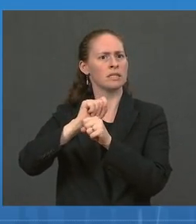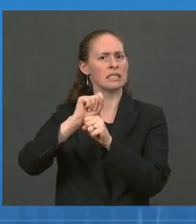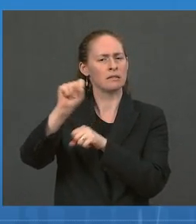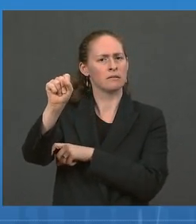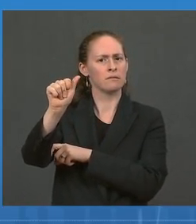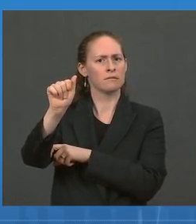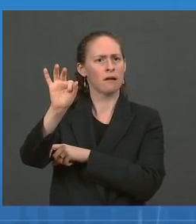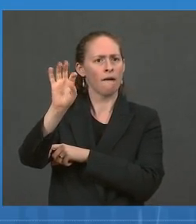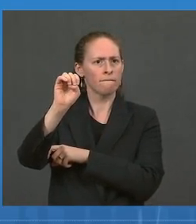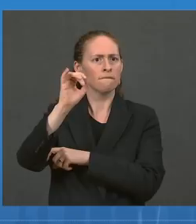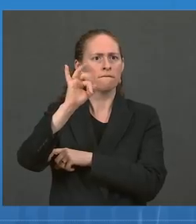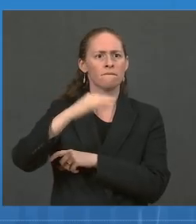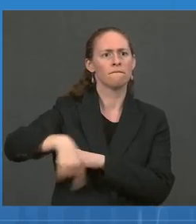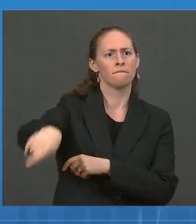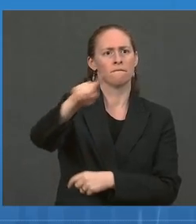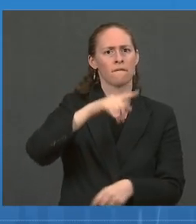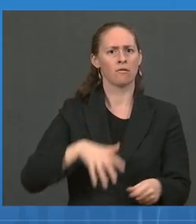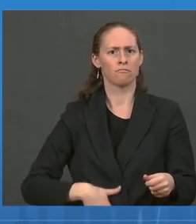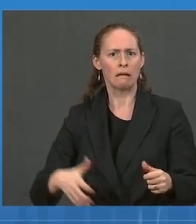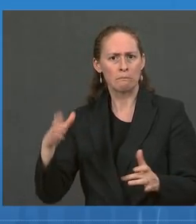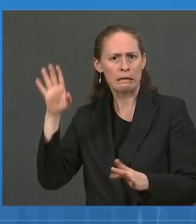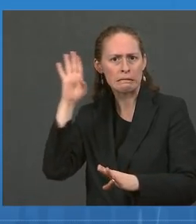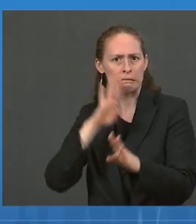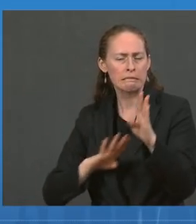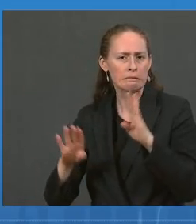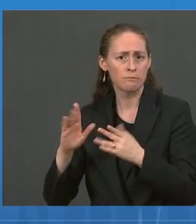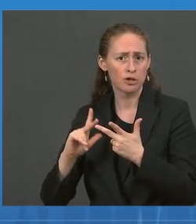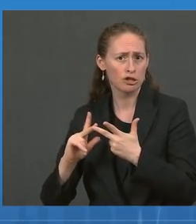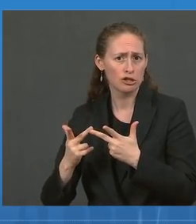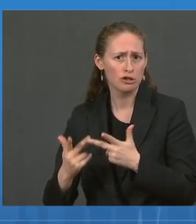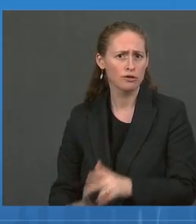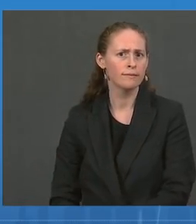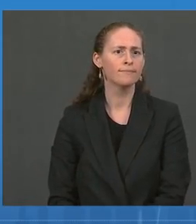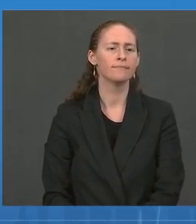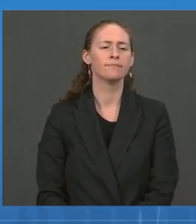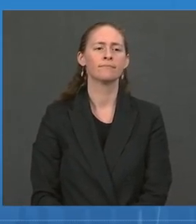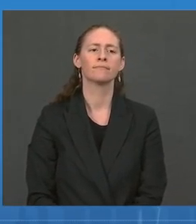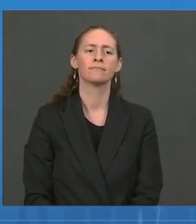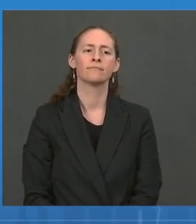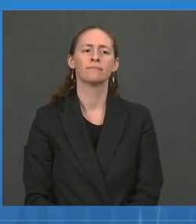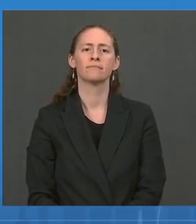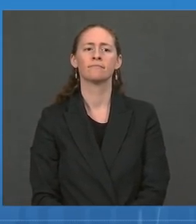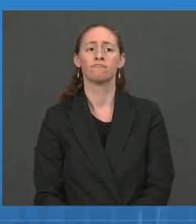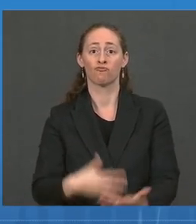taking the booster shots and the vaccines. Mr. Zients: So, Dr. Walensky, why don't you address pregnancy, and, Dr. Nunez-Smith,